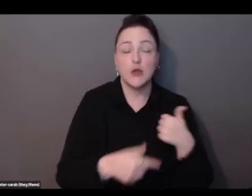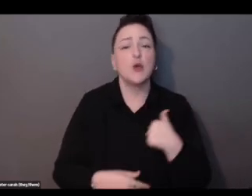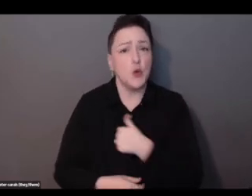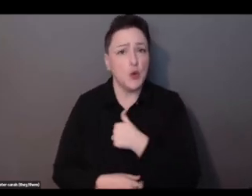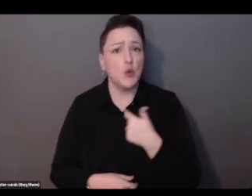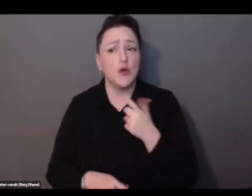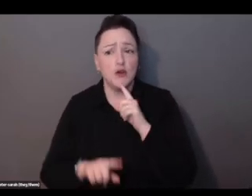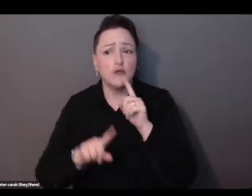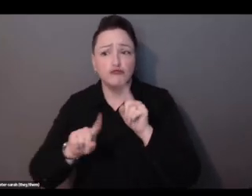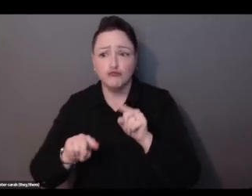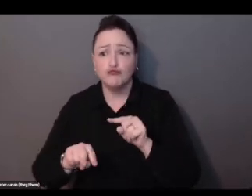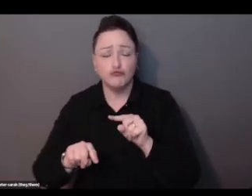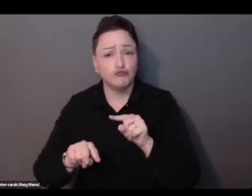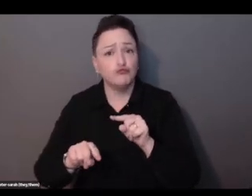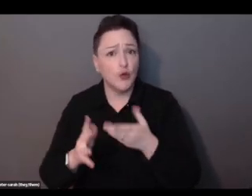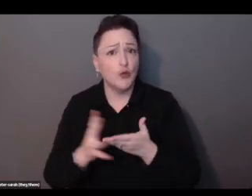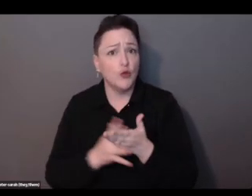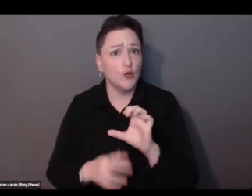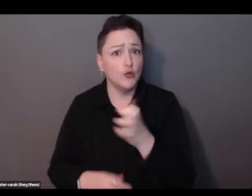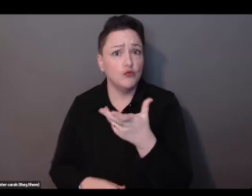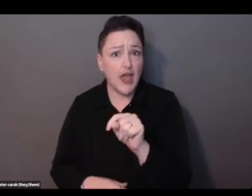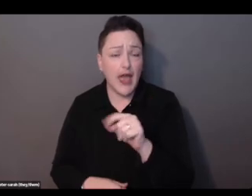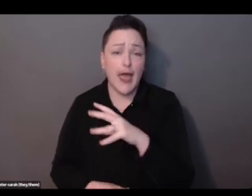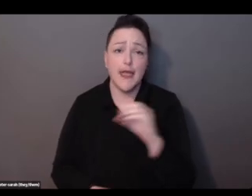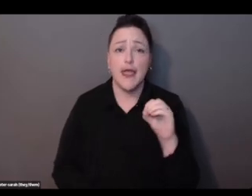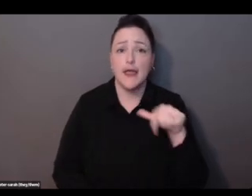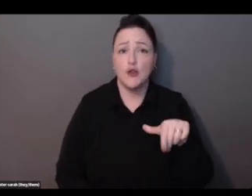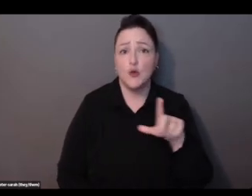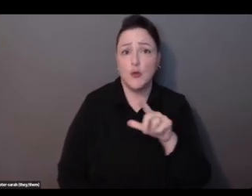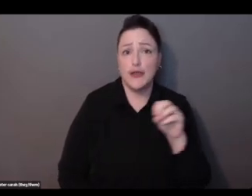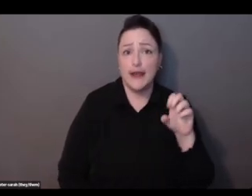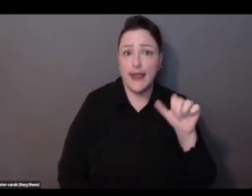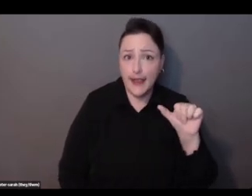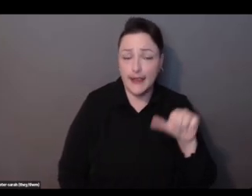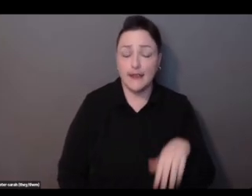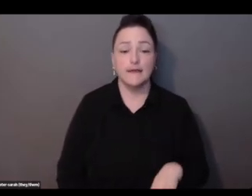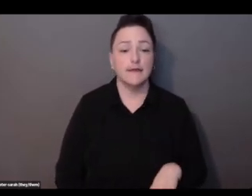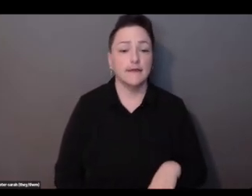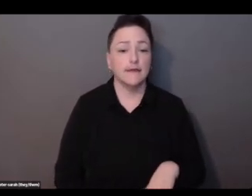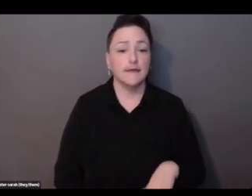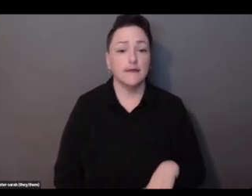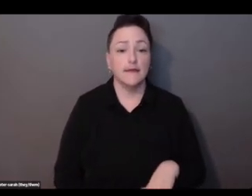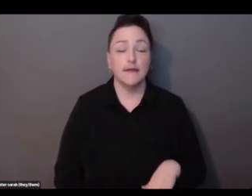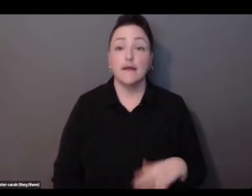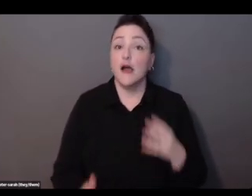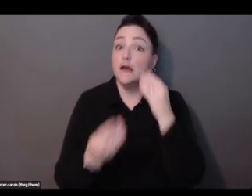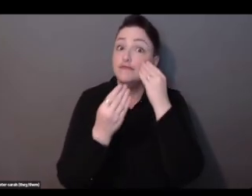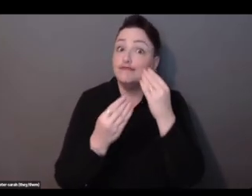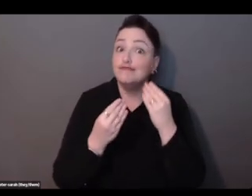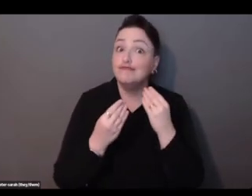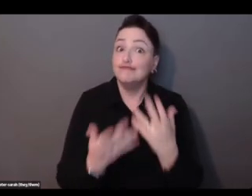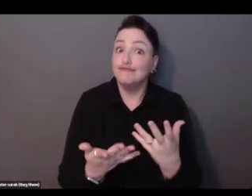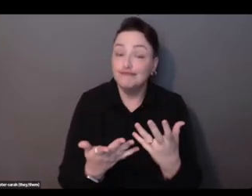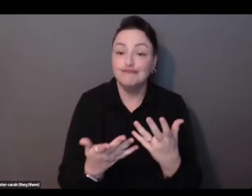can within the Q&A segment as well. I want to mention to attendees, I know there are diverse stakeholders